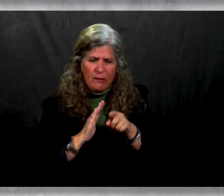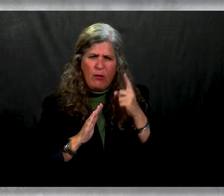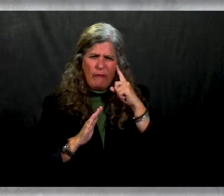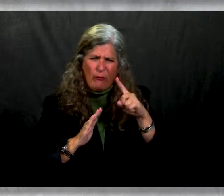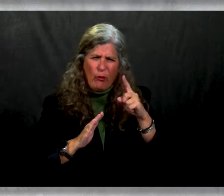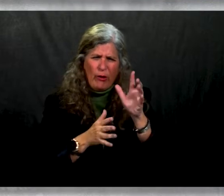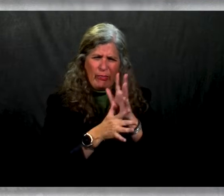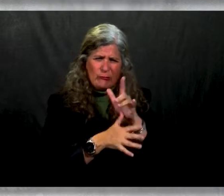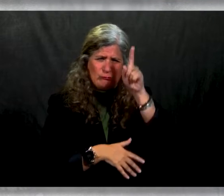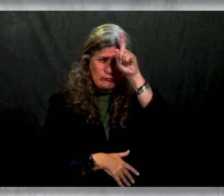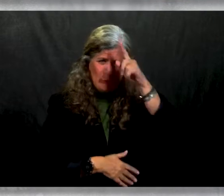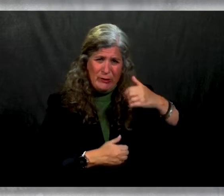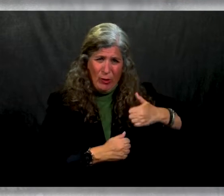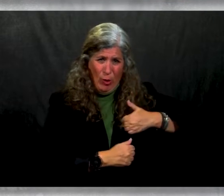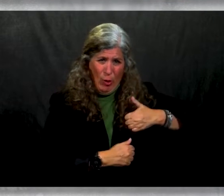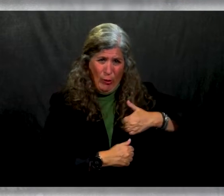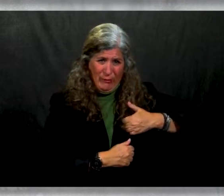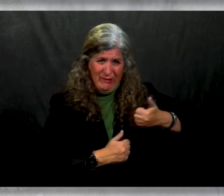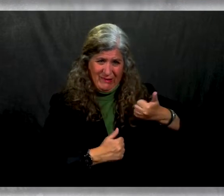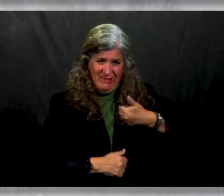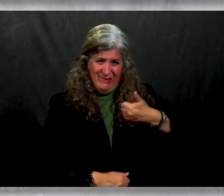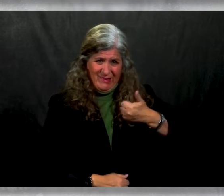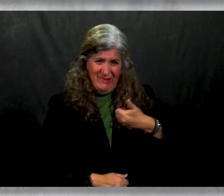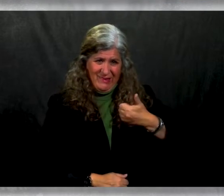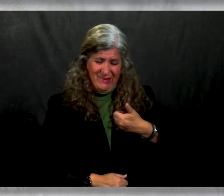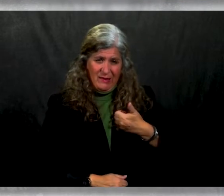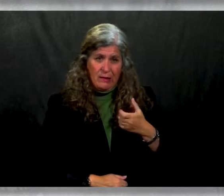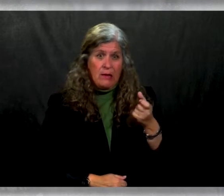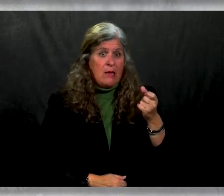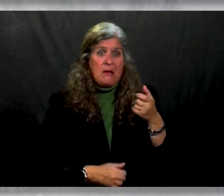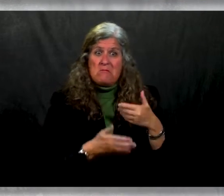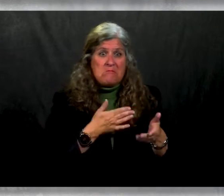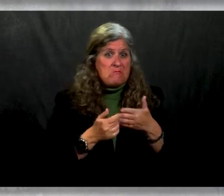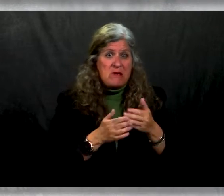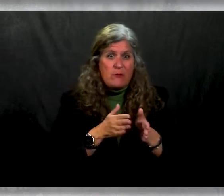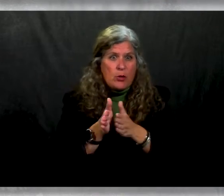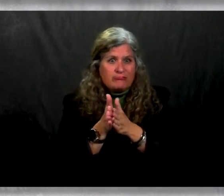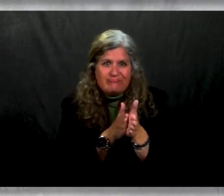Even for a highly ideologically motivated Nazi soldier